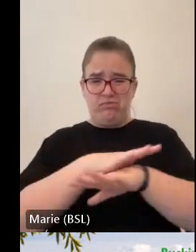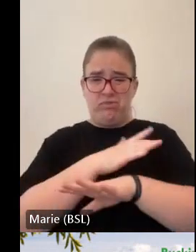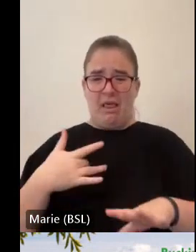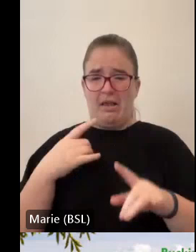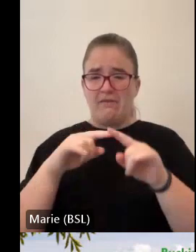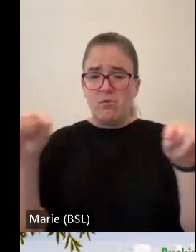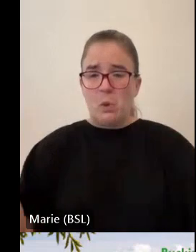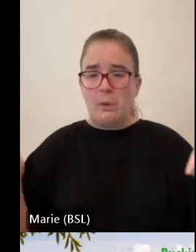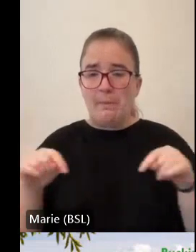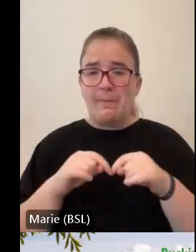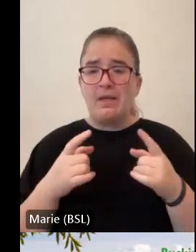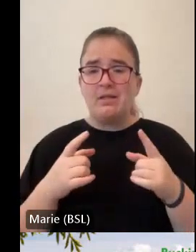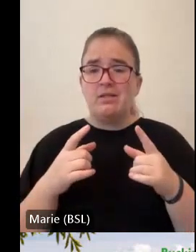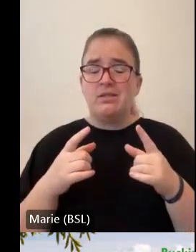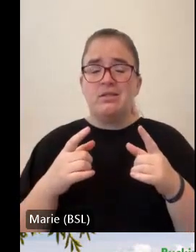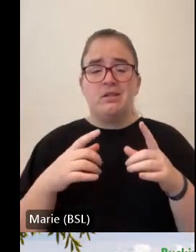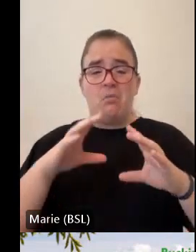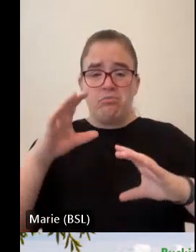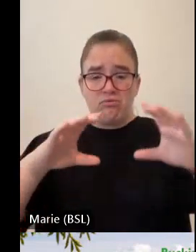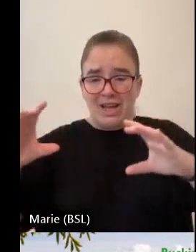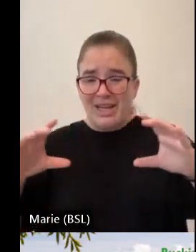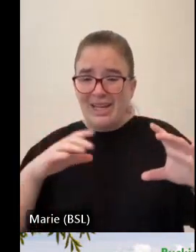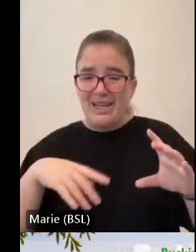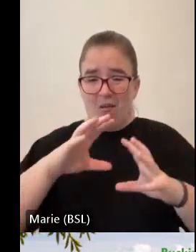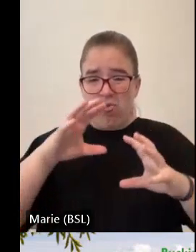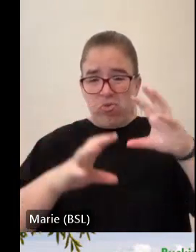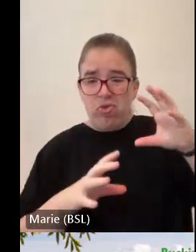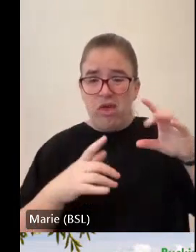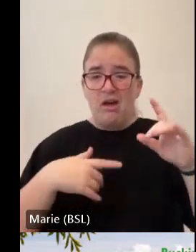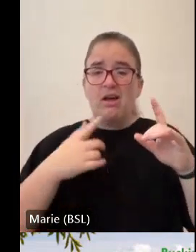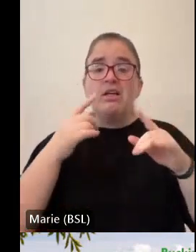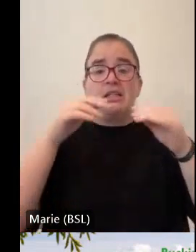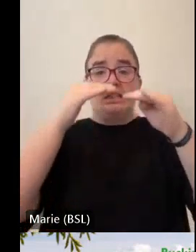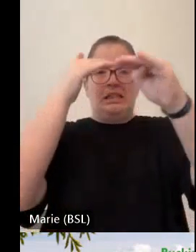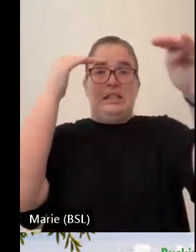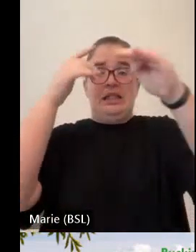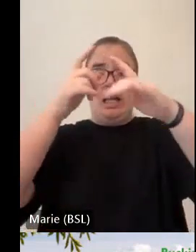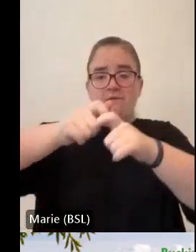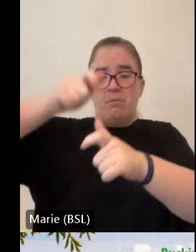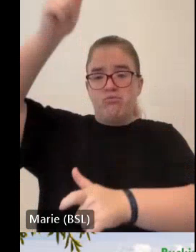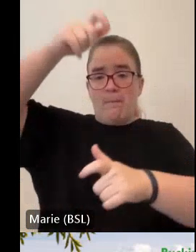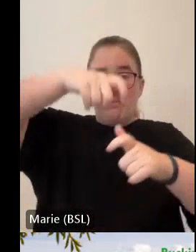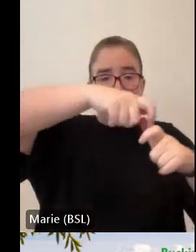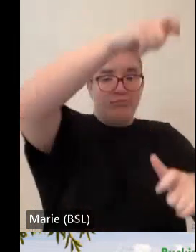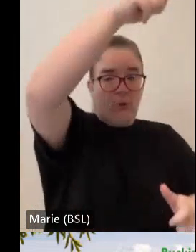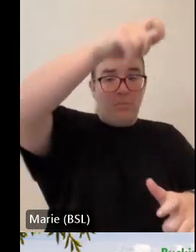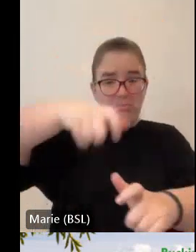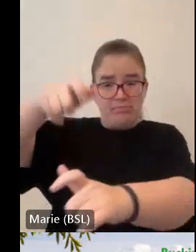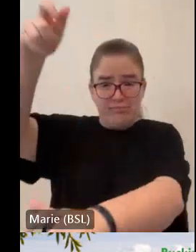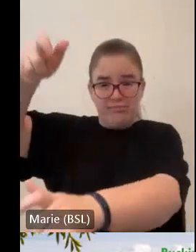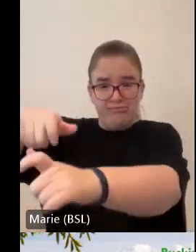bits of broken brick. The ceiling was sort of propped up with Aqua props. We didn't even look like a building site.